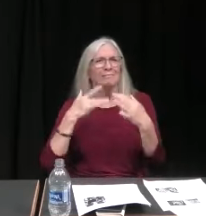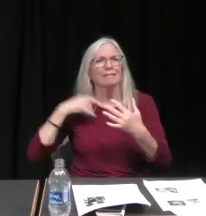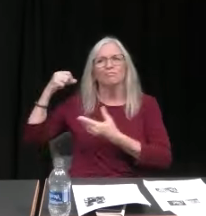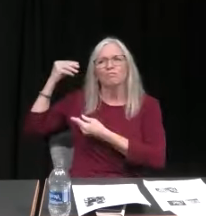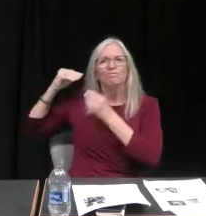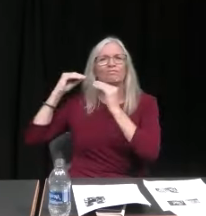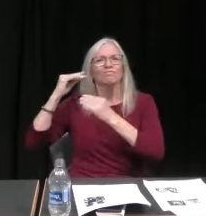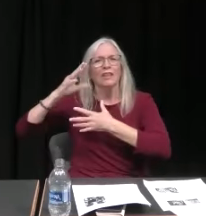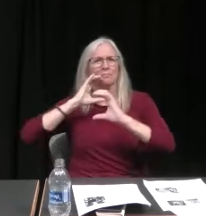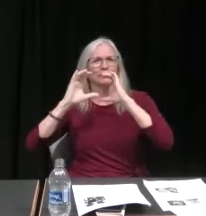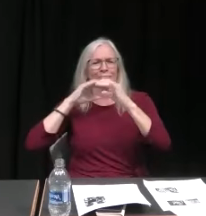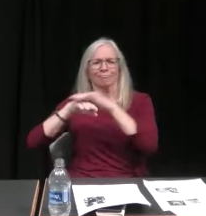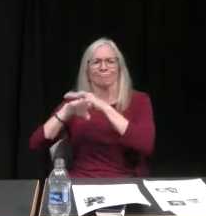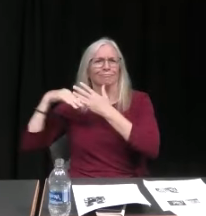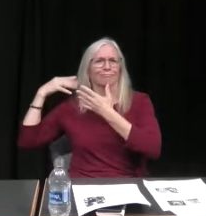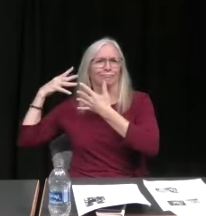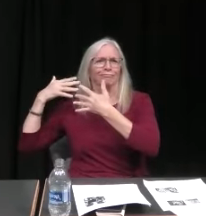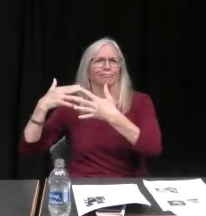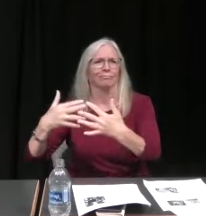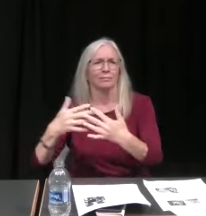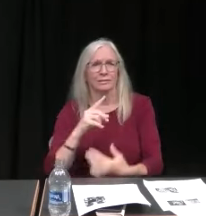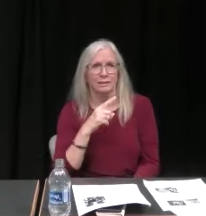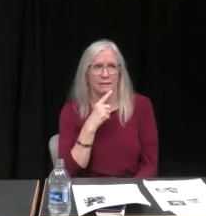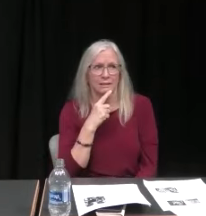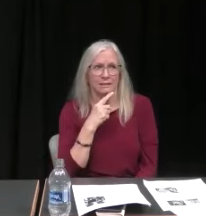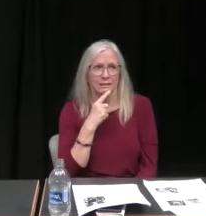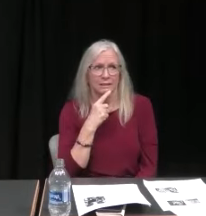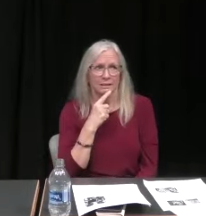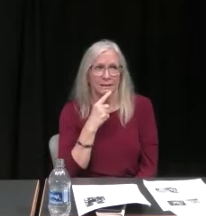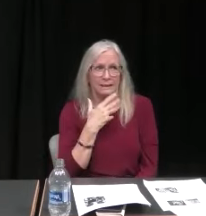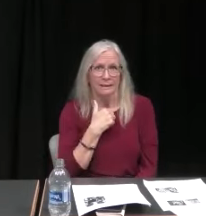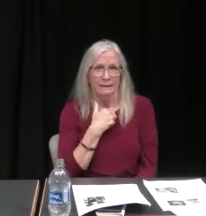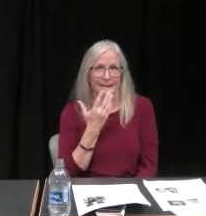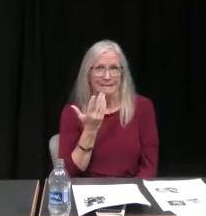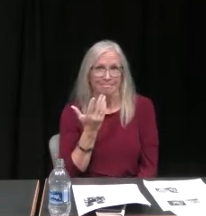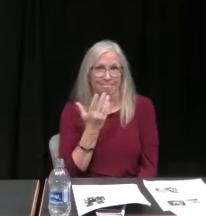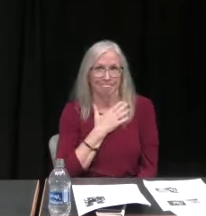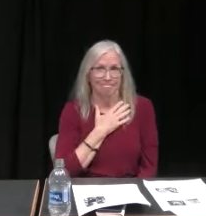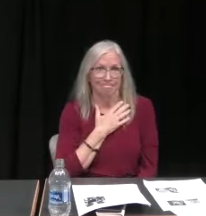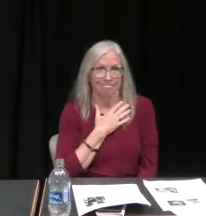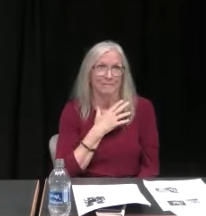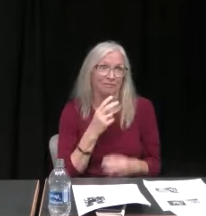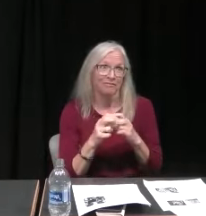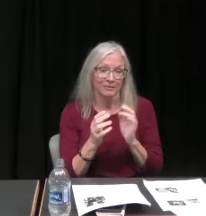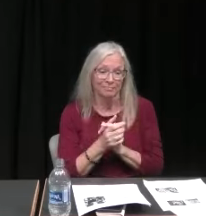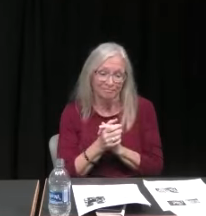with deaf family members that actually allows for more of the um Traditions or beliefs to